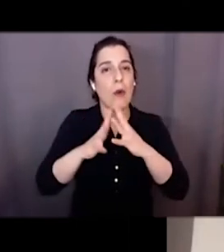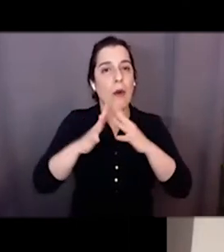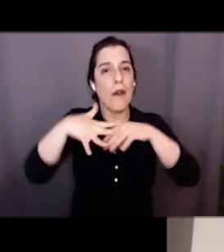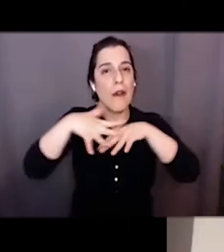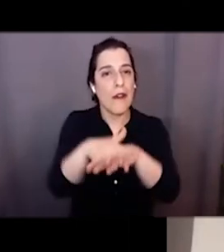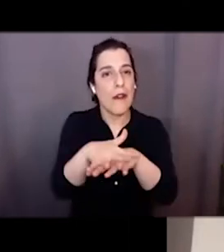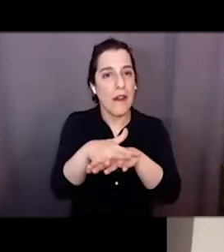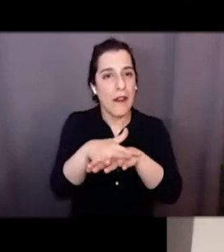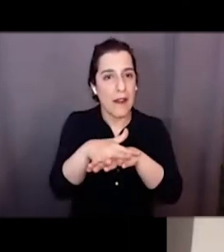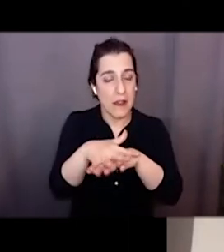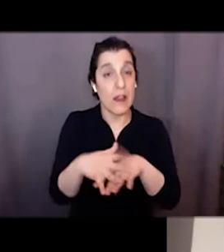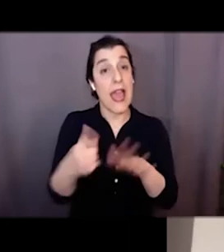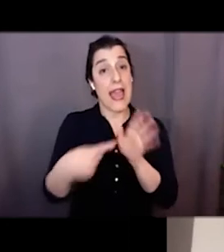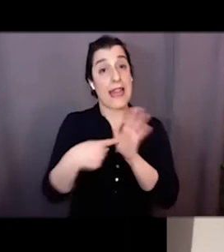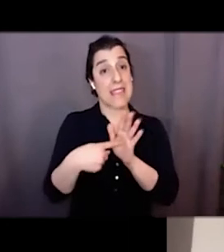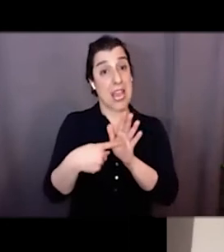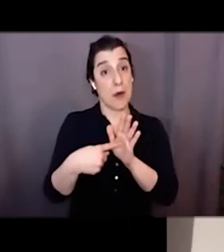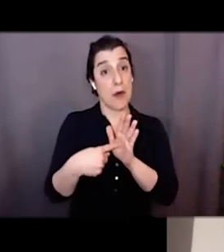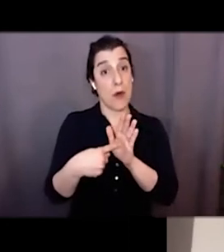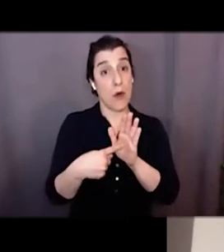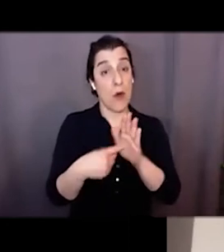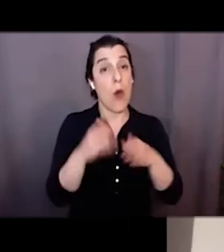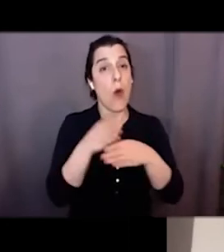on the example of a curl is a wood grain, um,